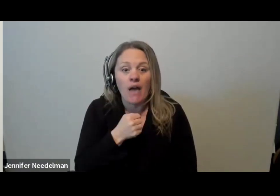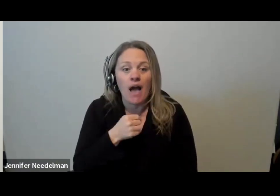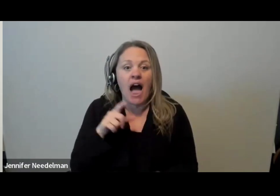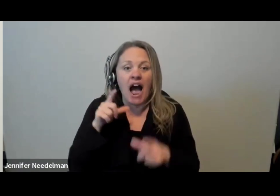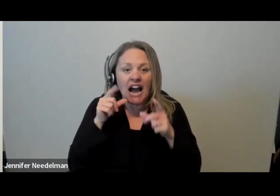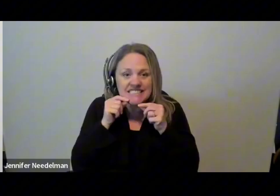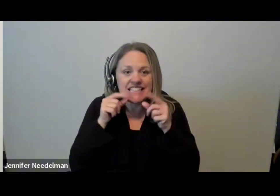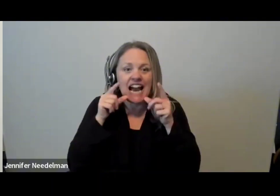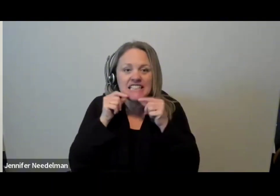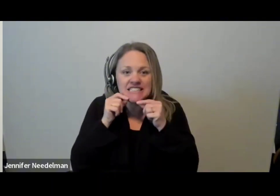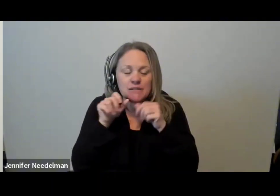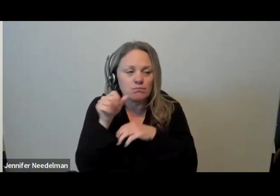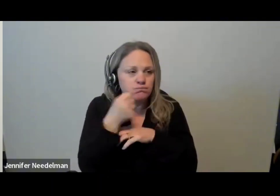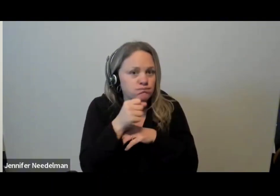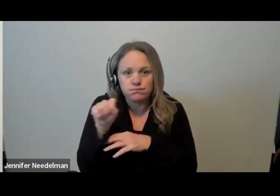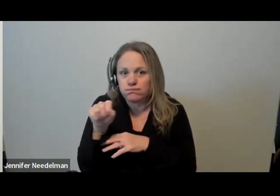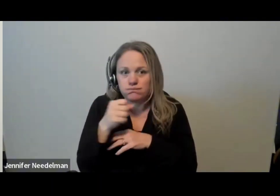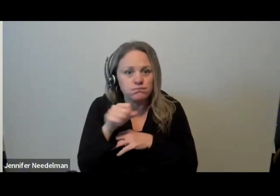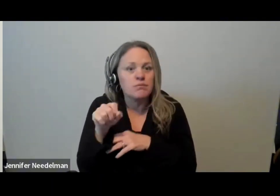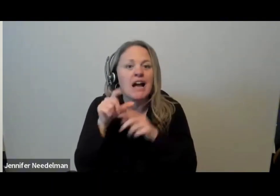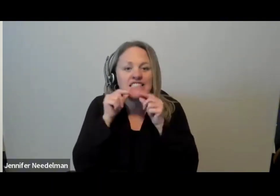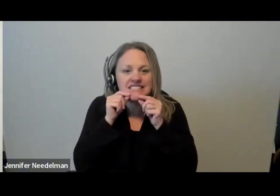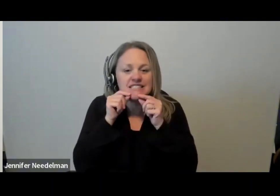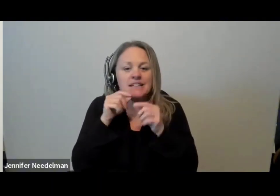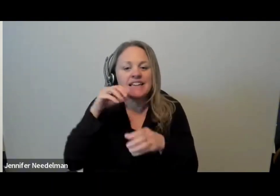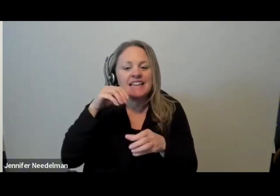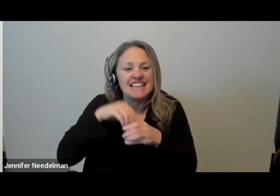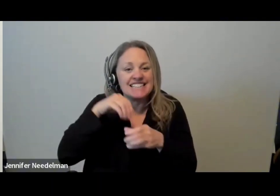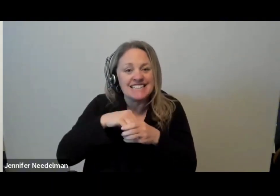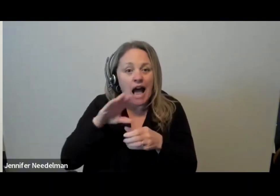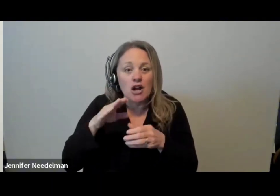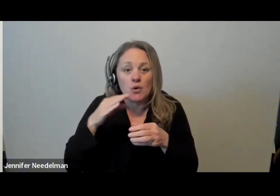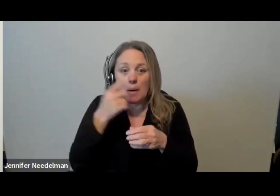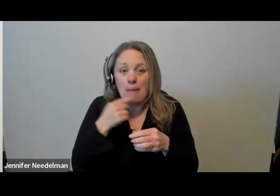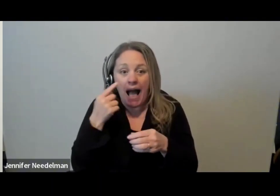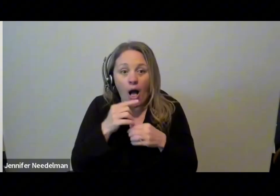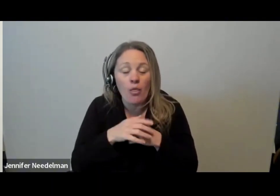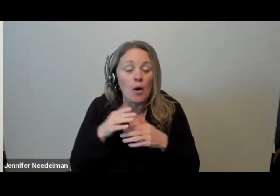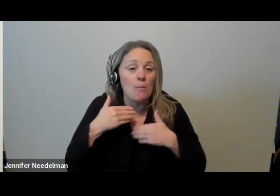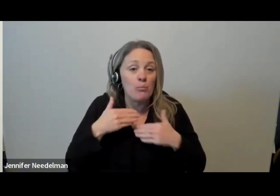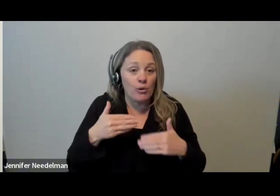and turning your head and holding the controller in your mouth, breathing. All of those are